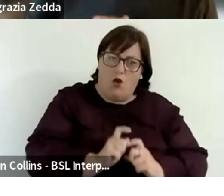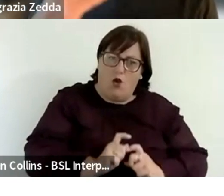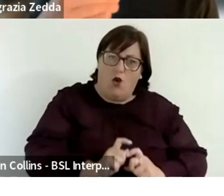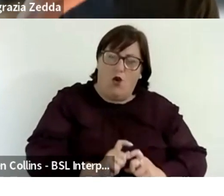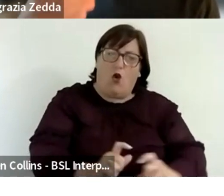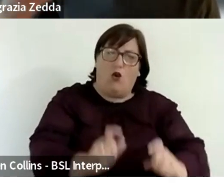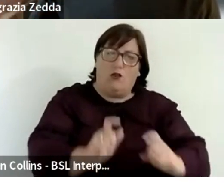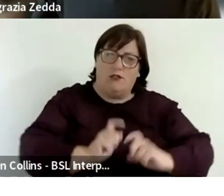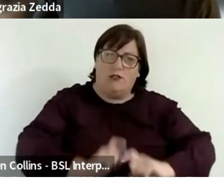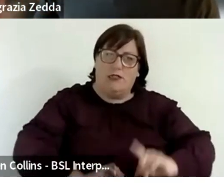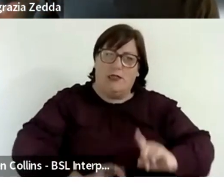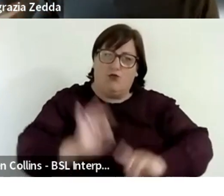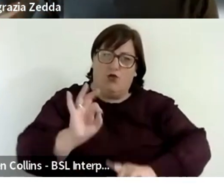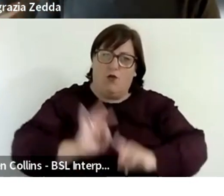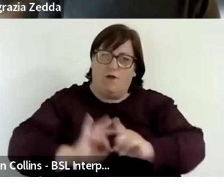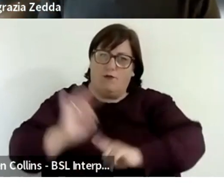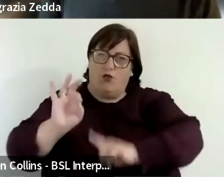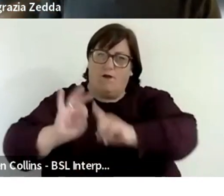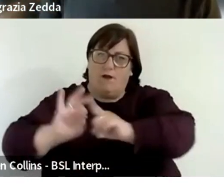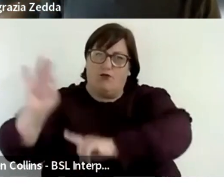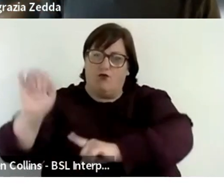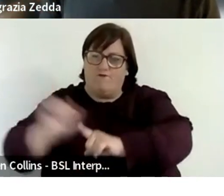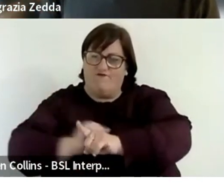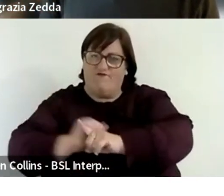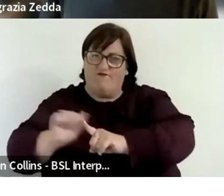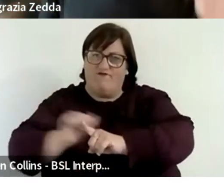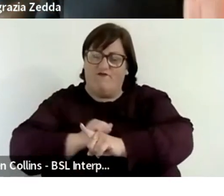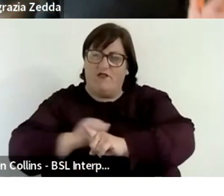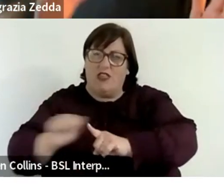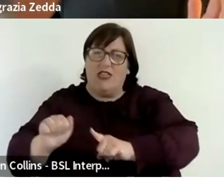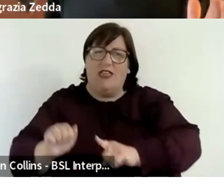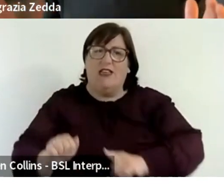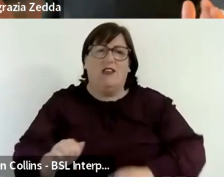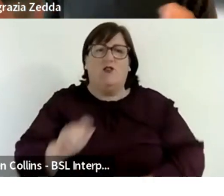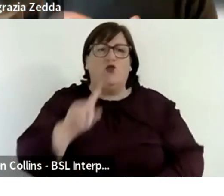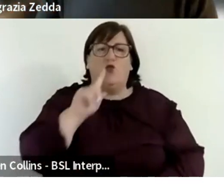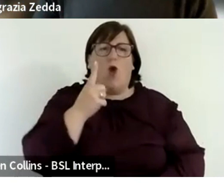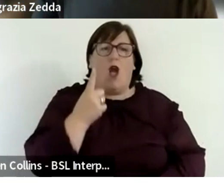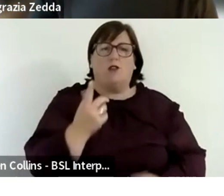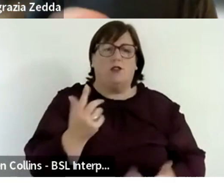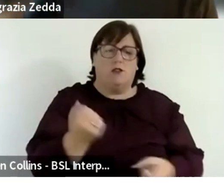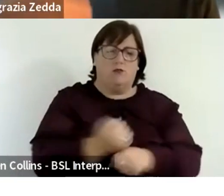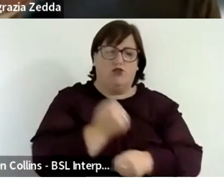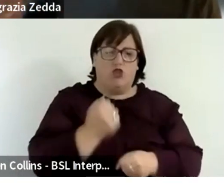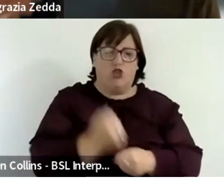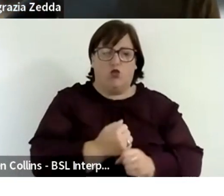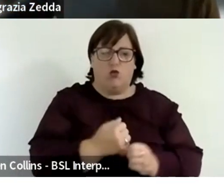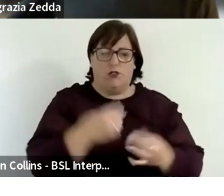There is always work to be done, it is not a start and end process, it is continuous.